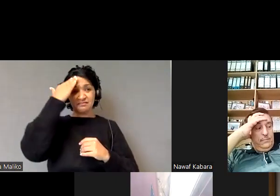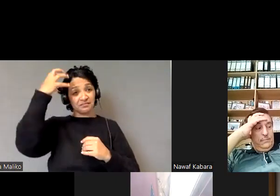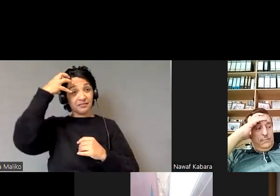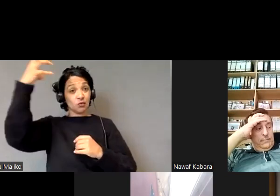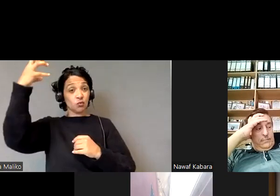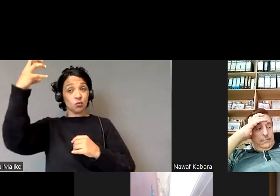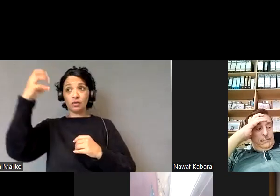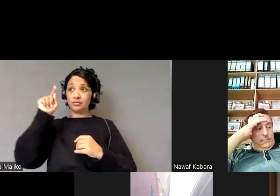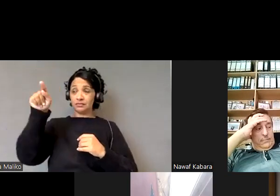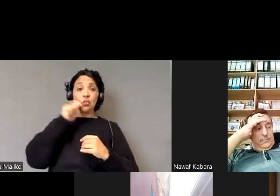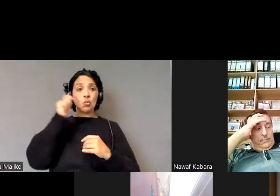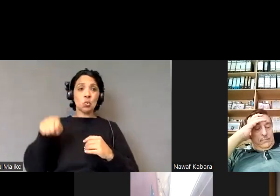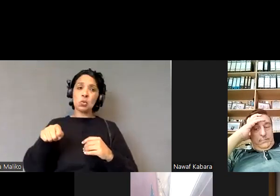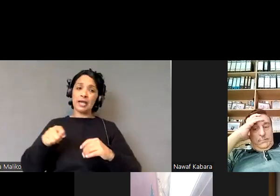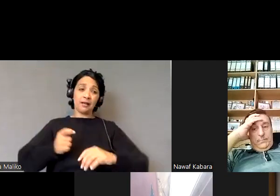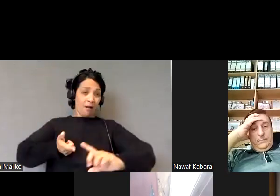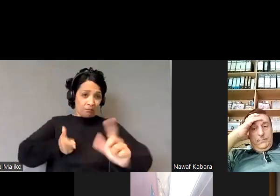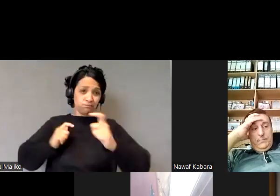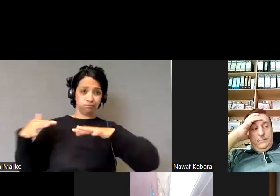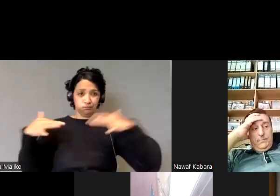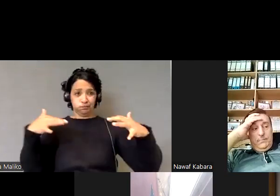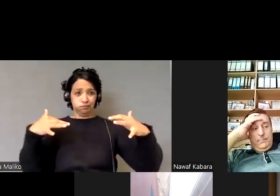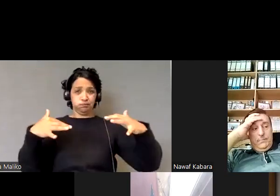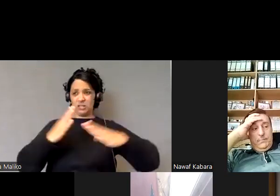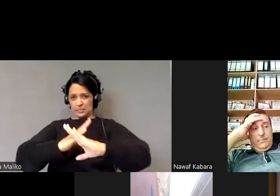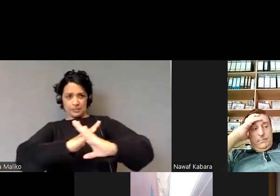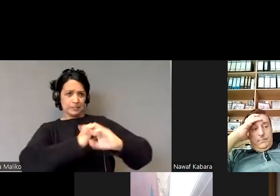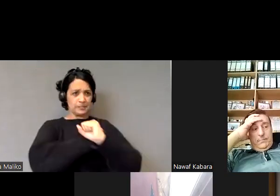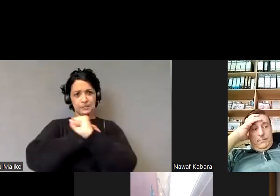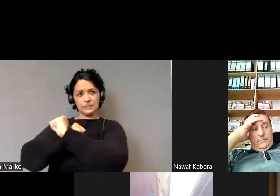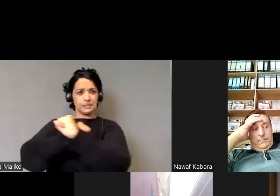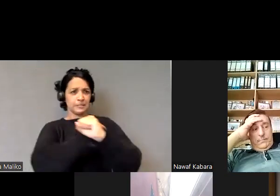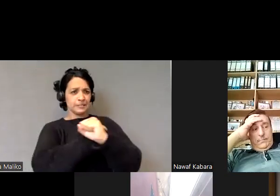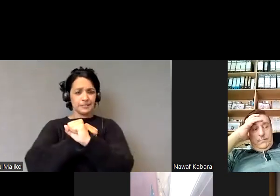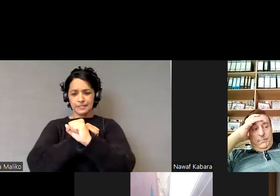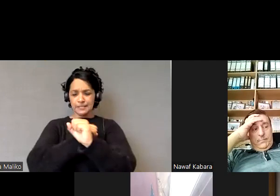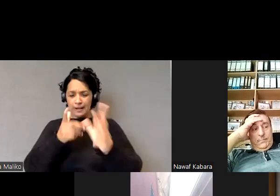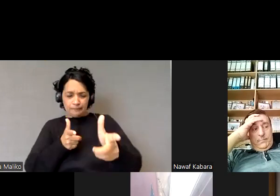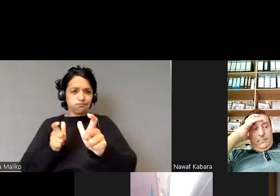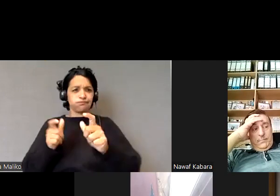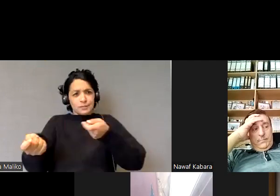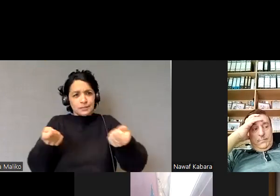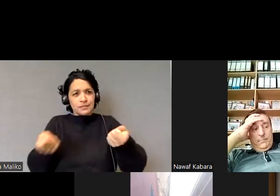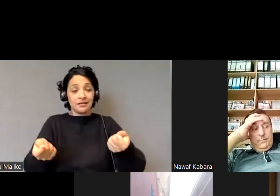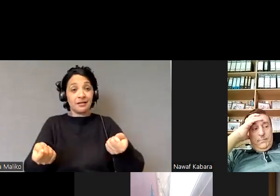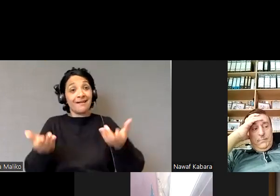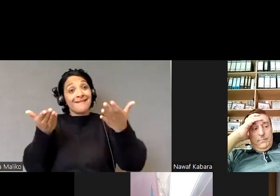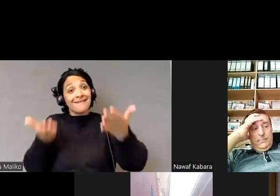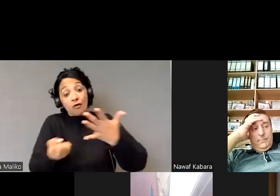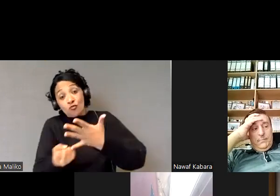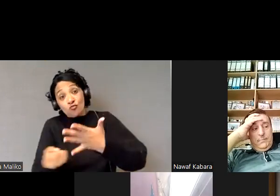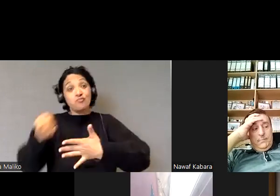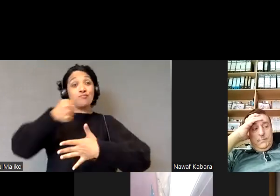fighting to maintain their territorial integrity, and so resources, time, energy for all these